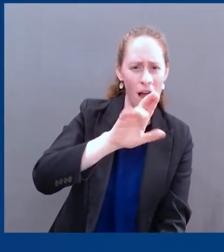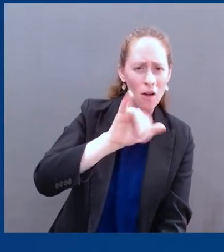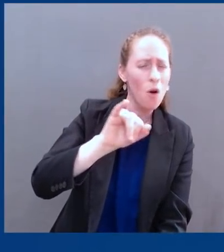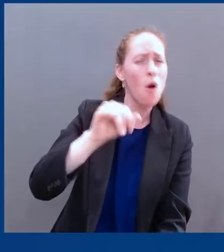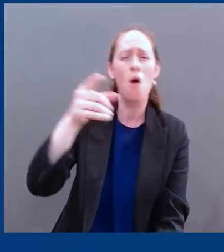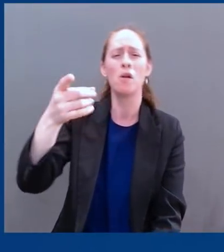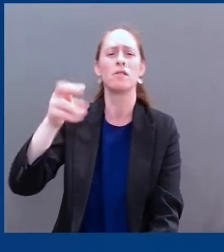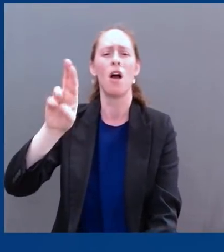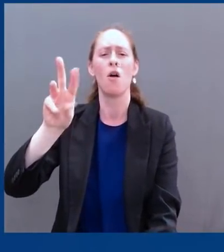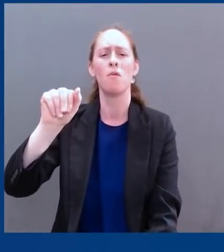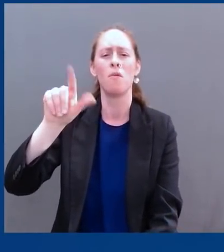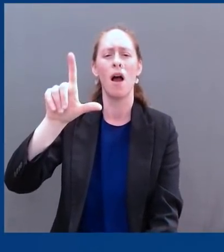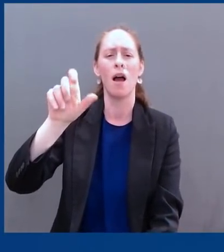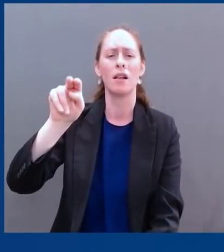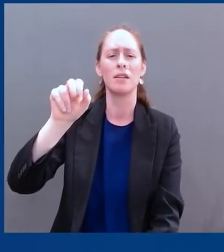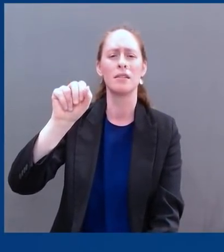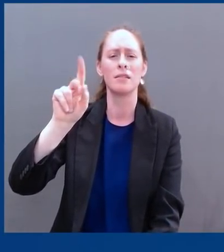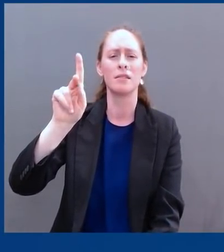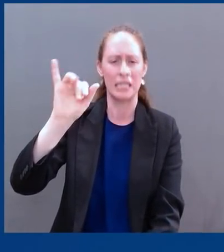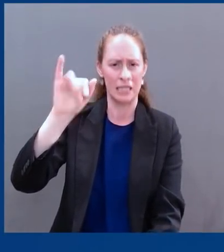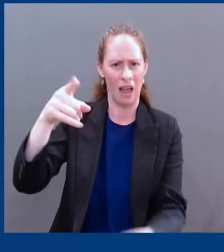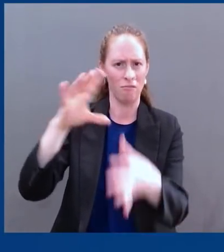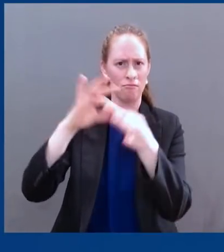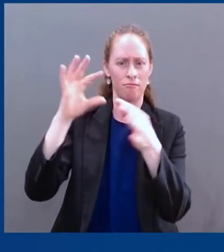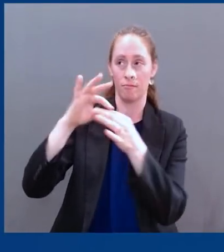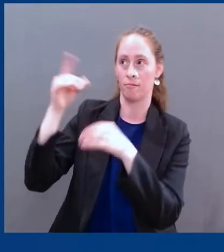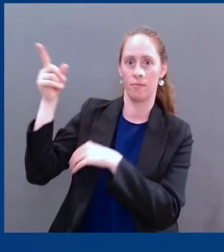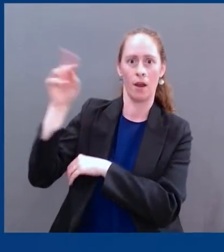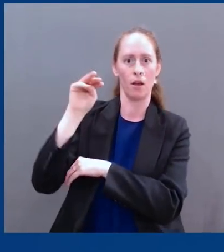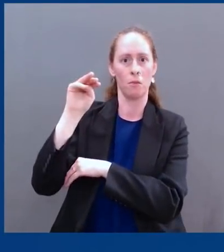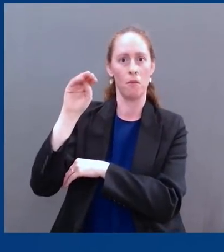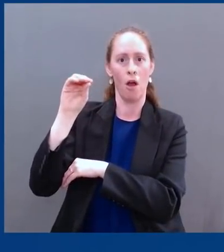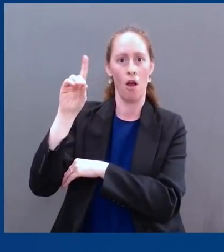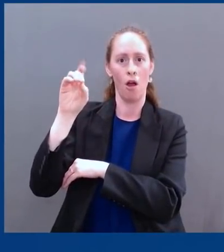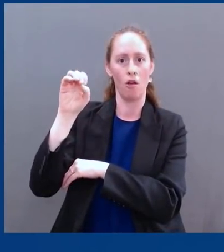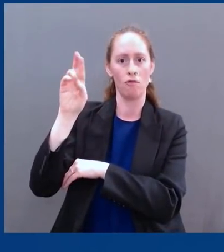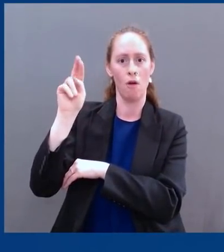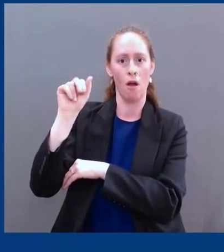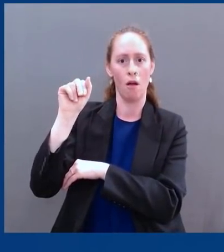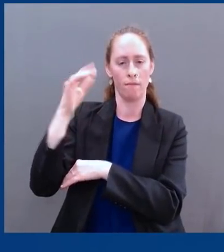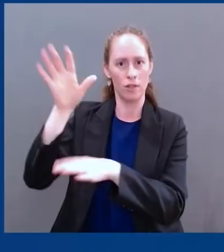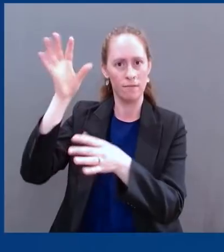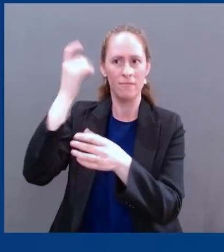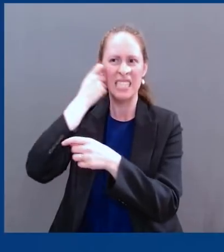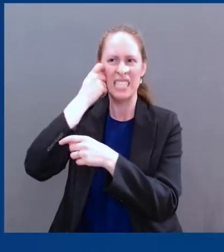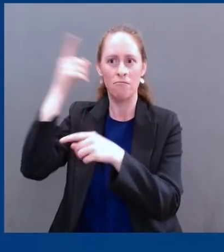of results they put out in a press release for kids under six for the vaccine.